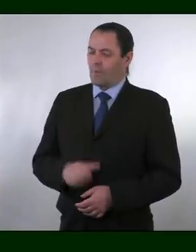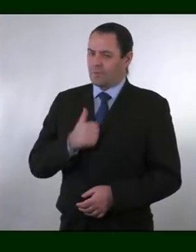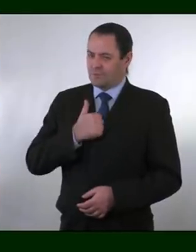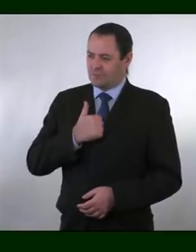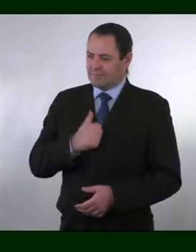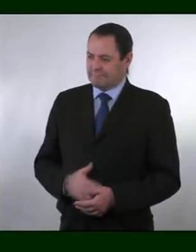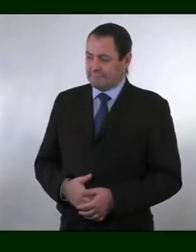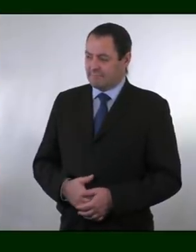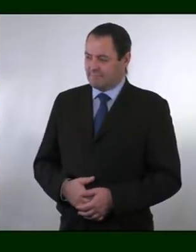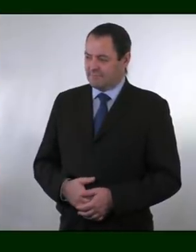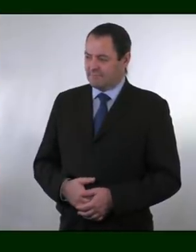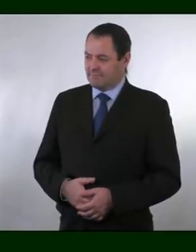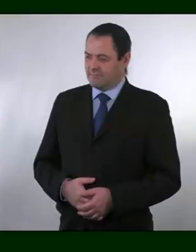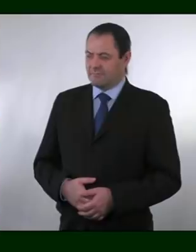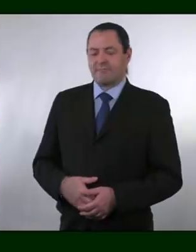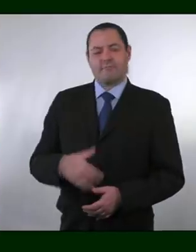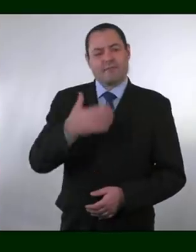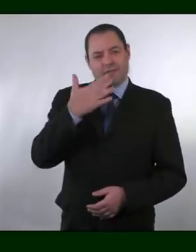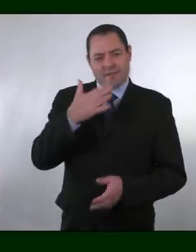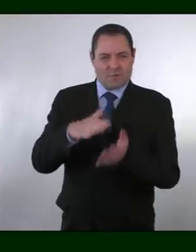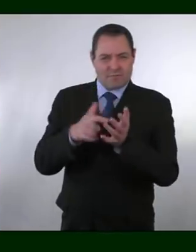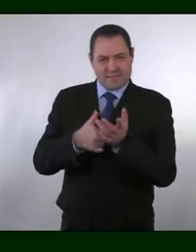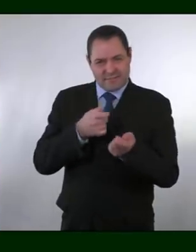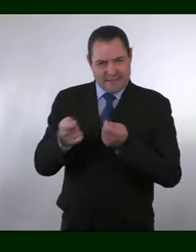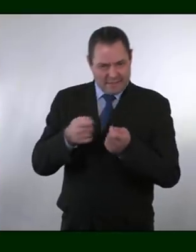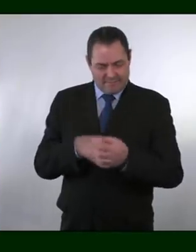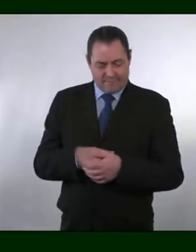(Romford) (Con) [V] The Prime Minister will know that my constituents